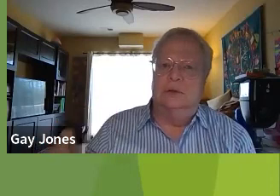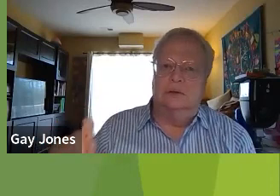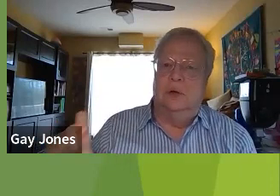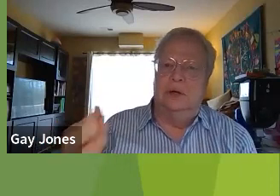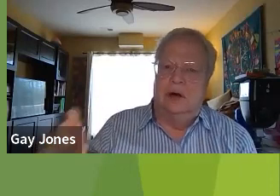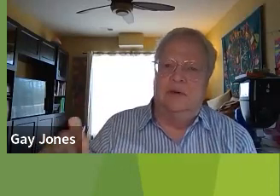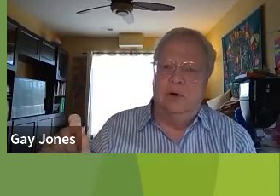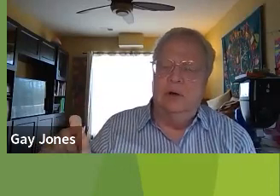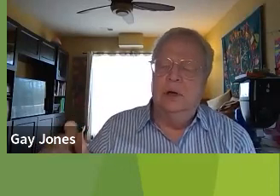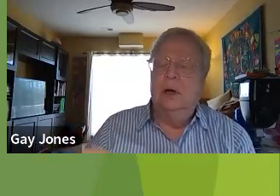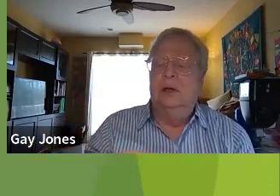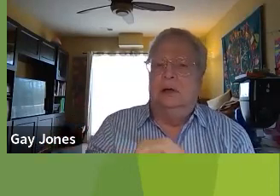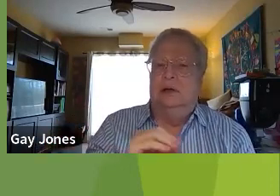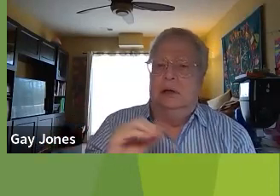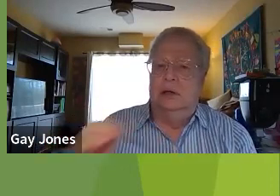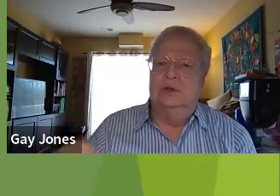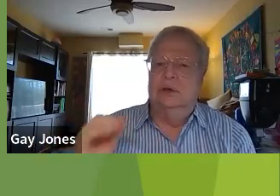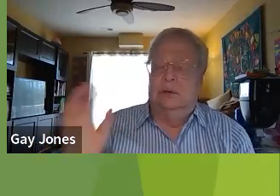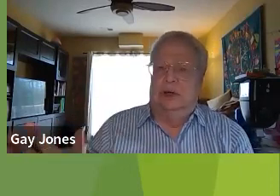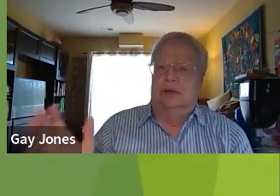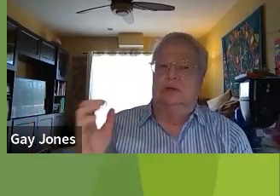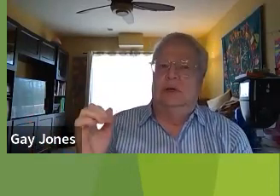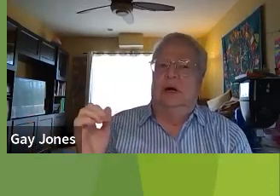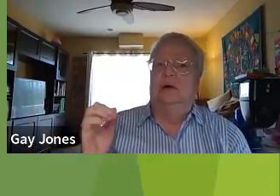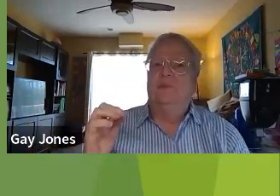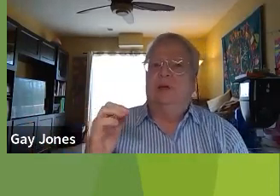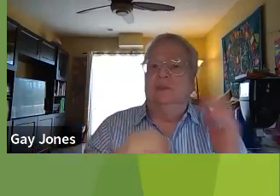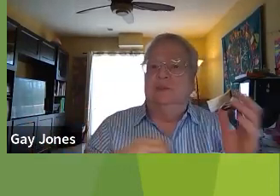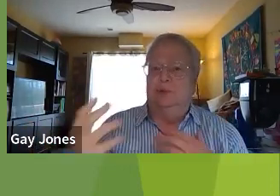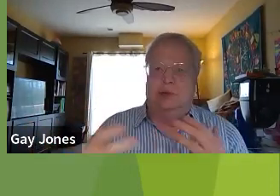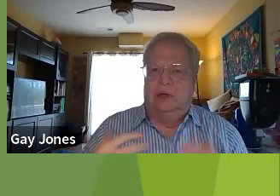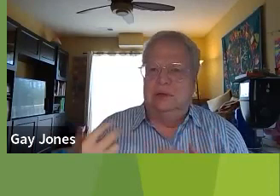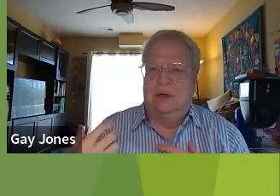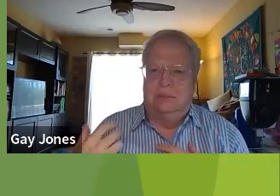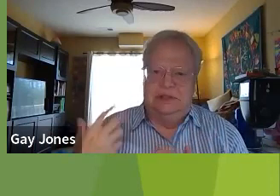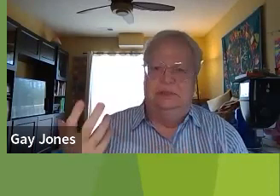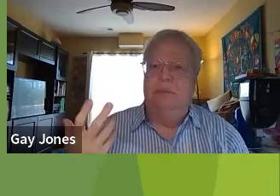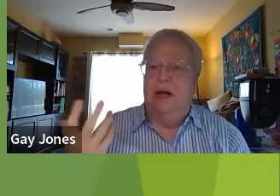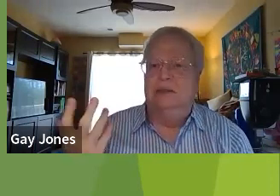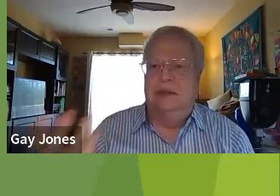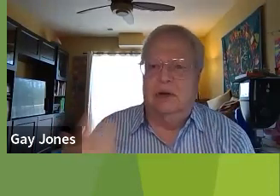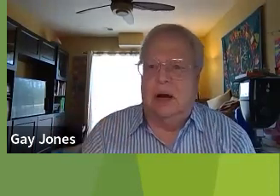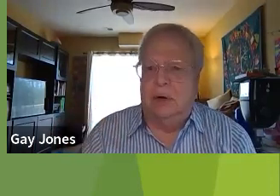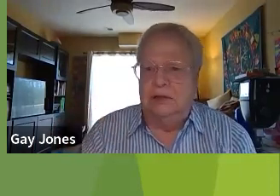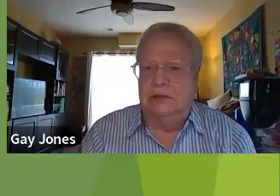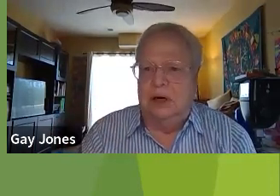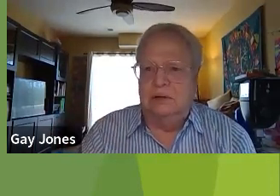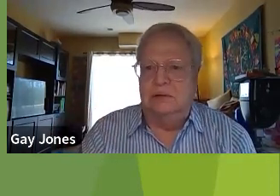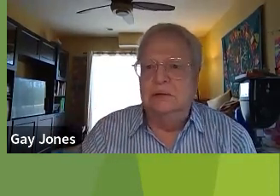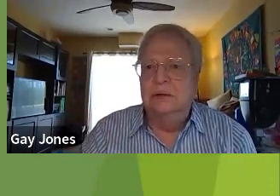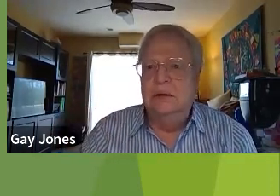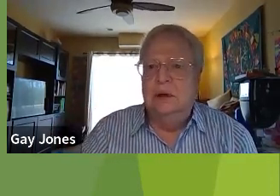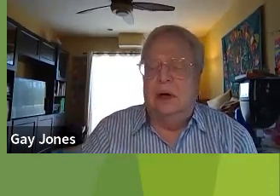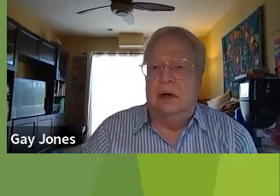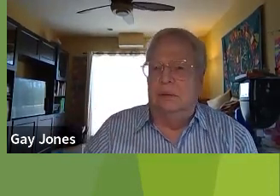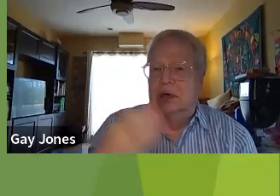a 6th grade level, the issue is that conceptually, it may still not make sense.